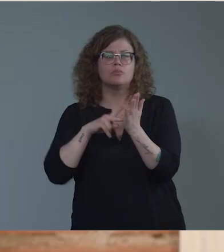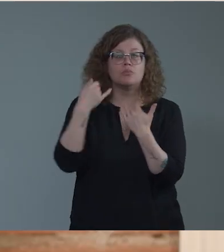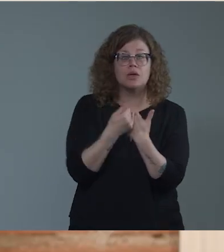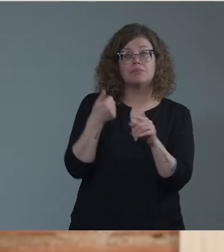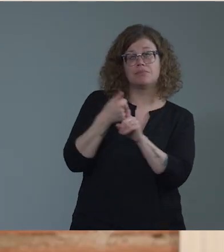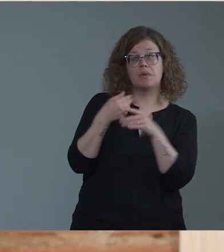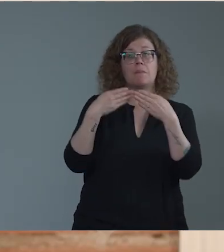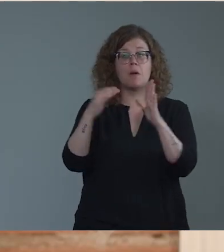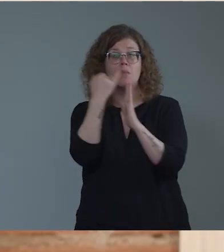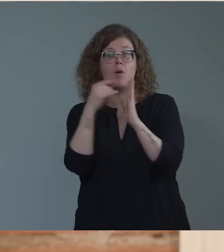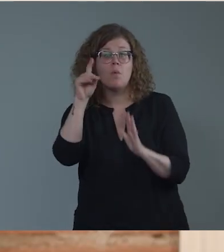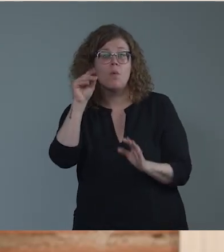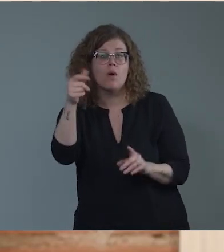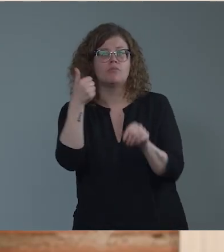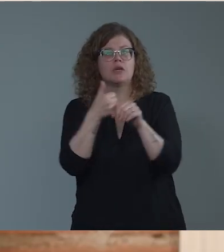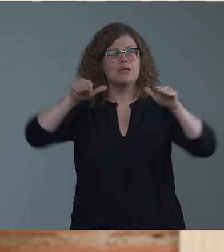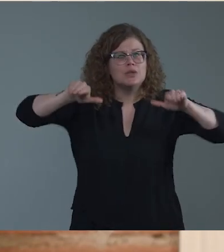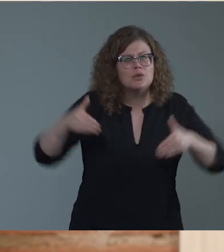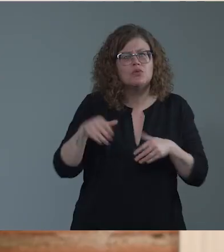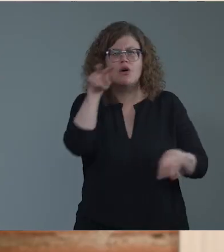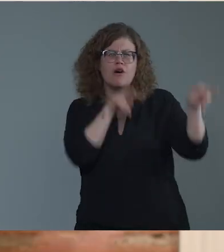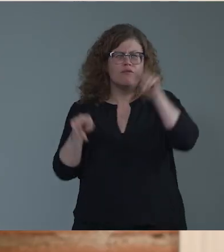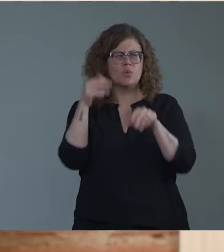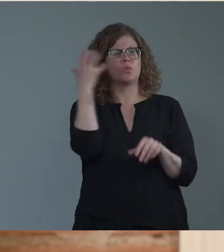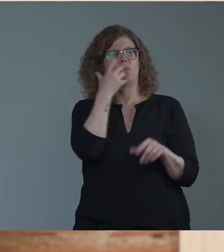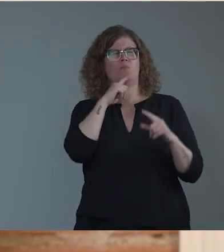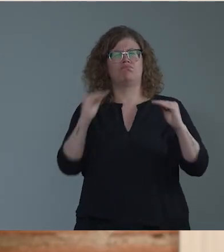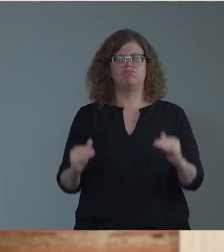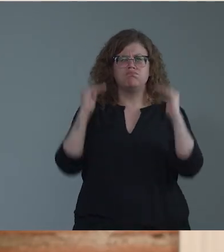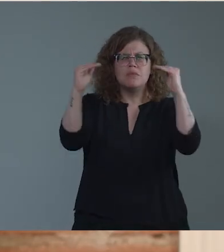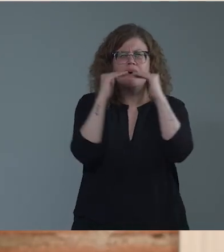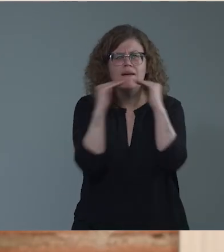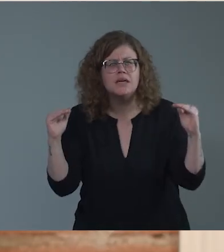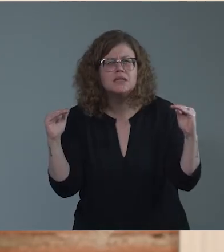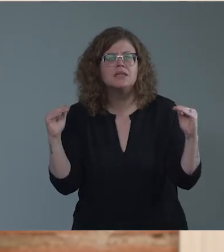Public Art 101 is an introductory overview, kind of a high level overview of all of the steps